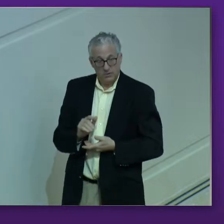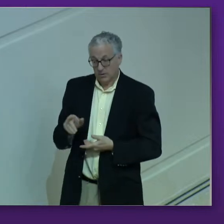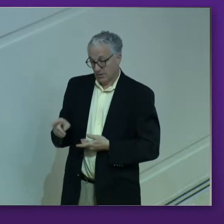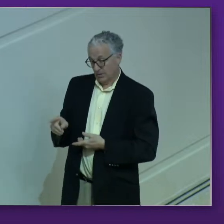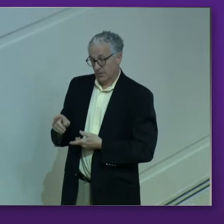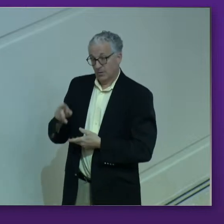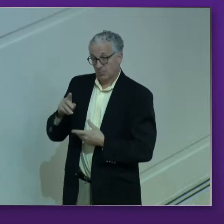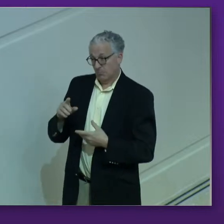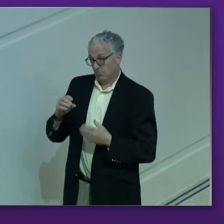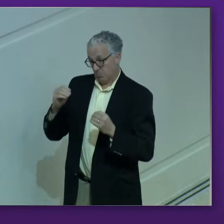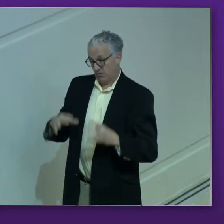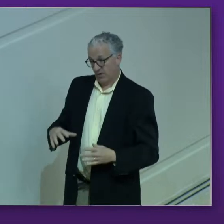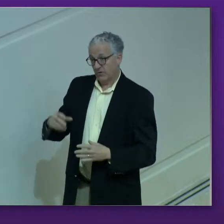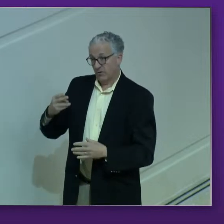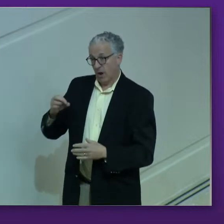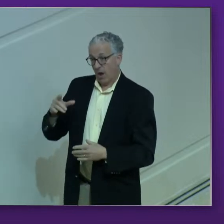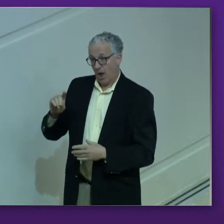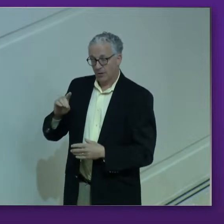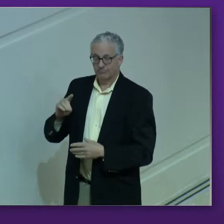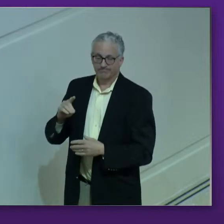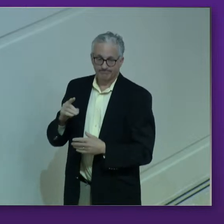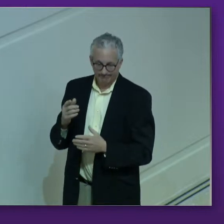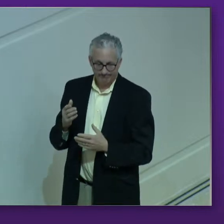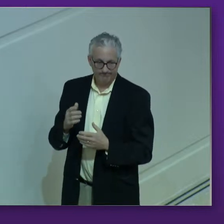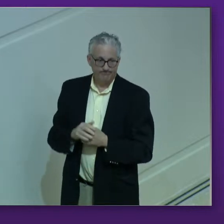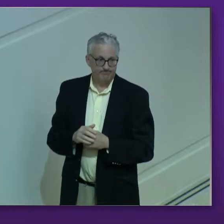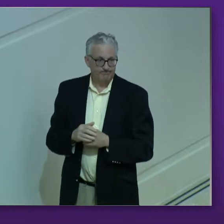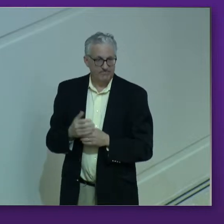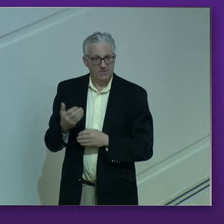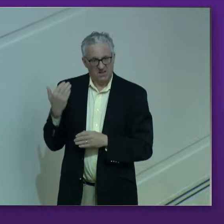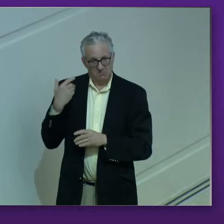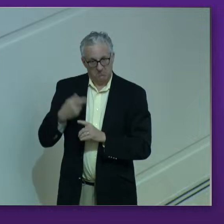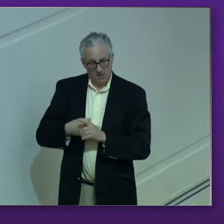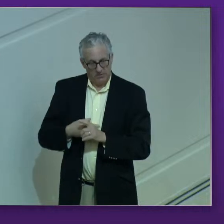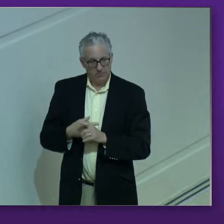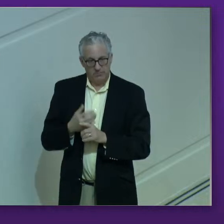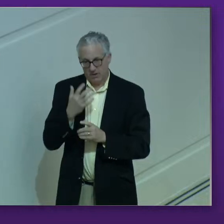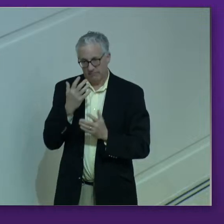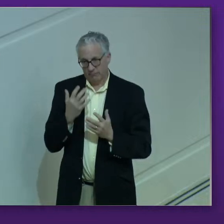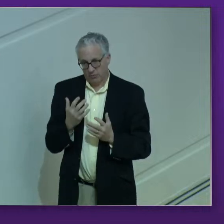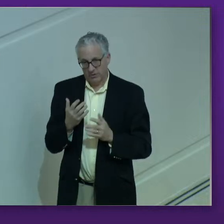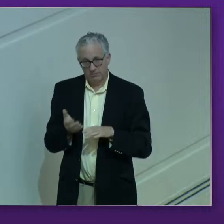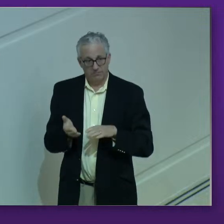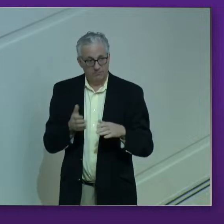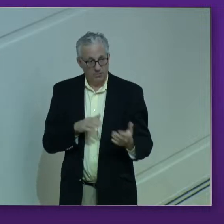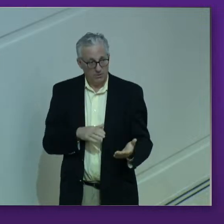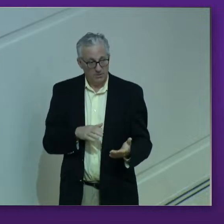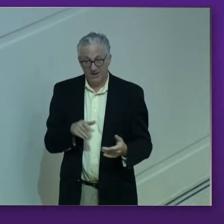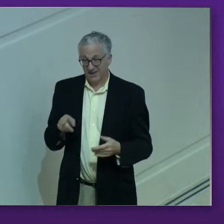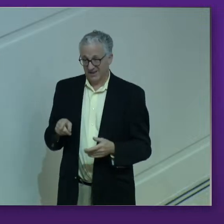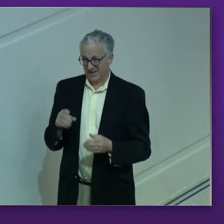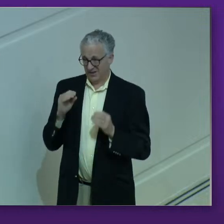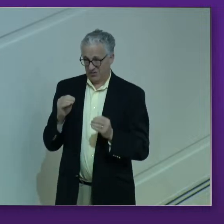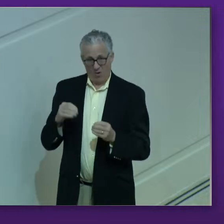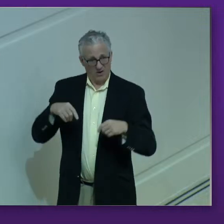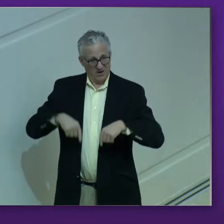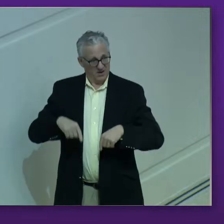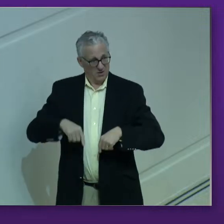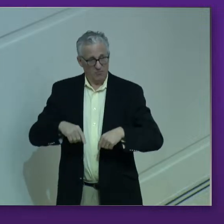DOLLARS LEFT TO THE COLLEGE. IT IS FANTASTIC. PROF. HOLLAND HE UNFORTUNATELY